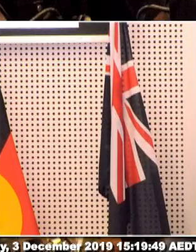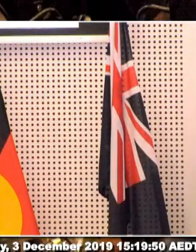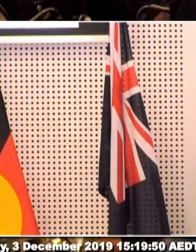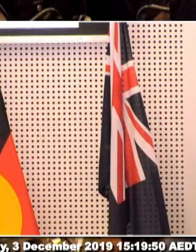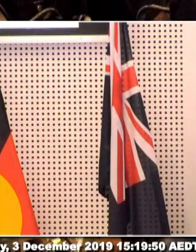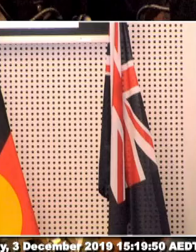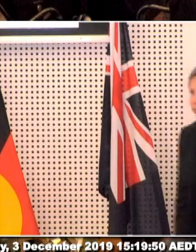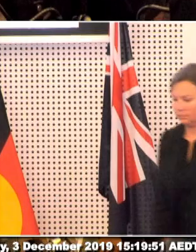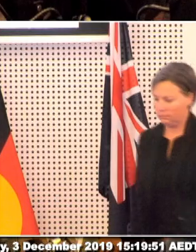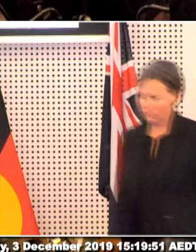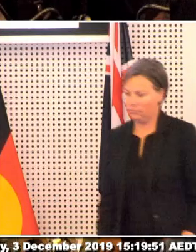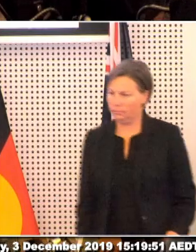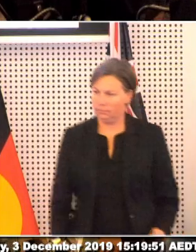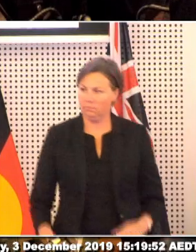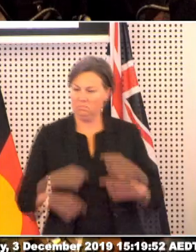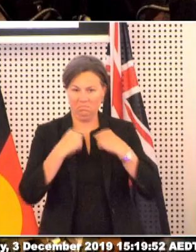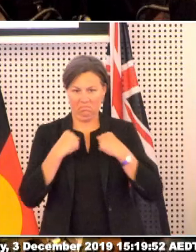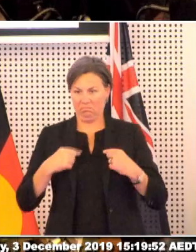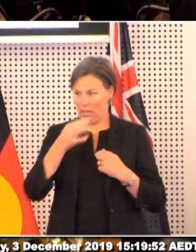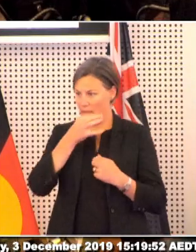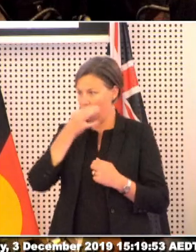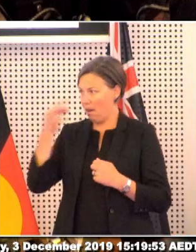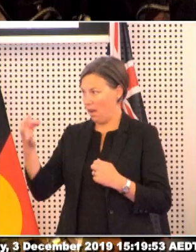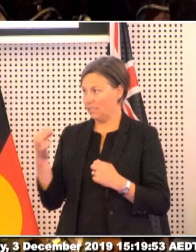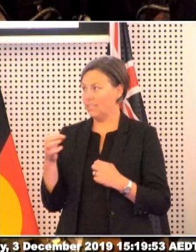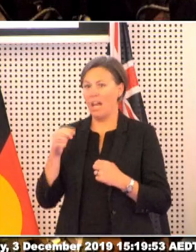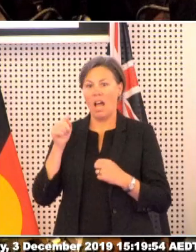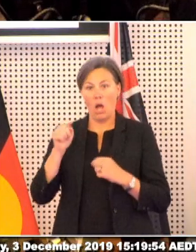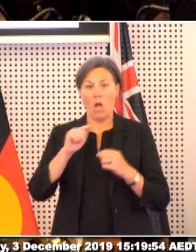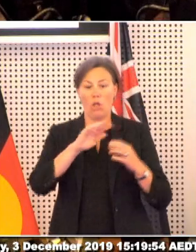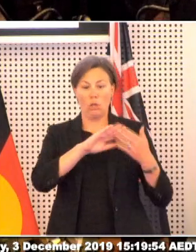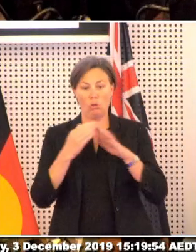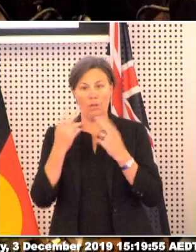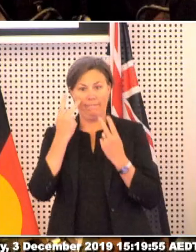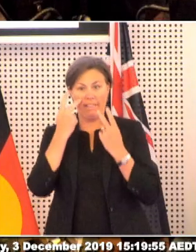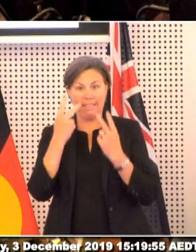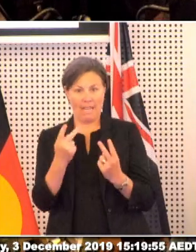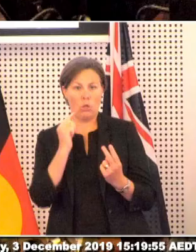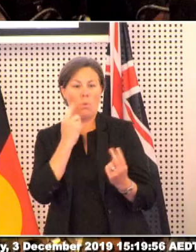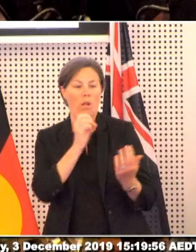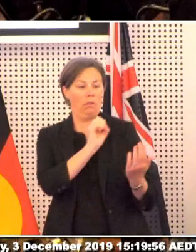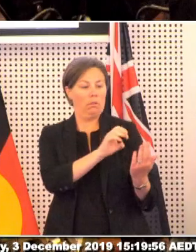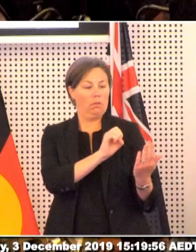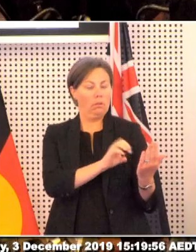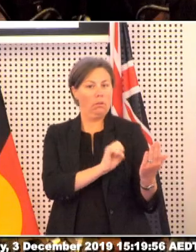made by Community Visitors are made immediately available to the residents themselves or their families.